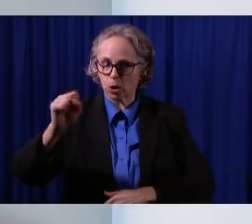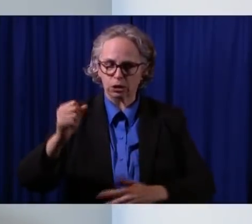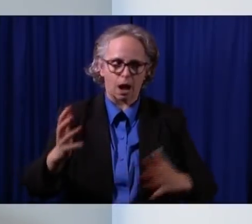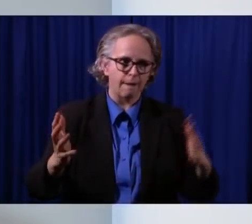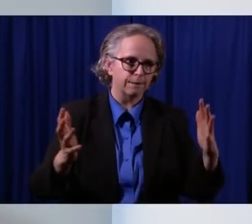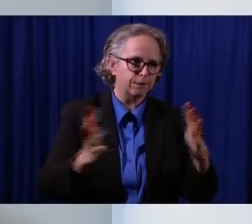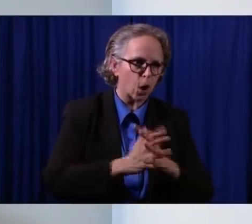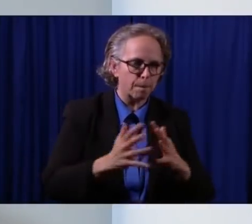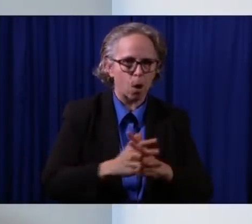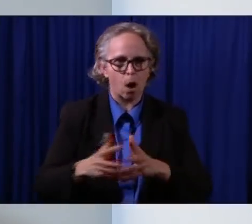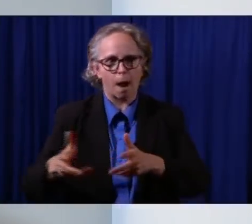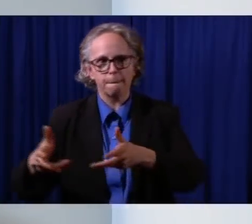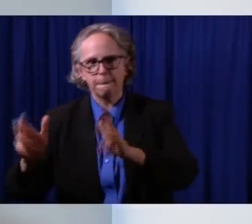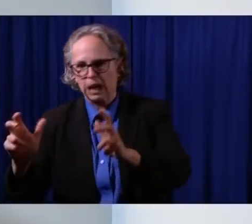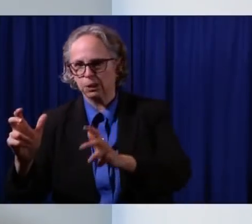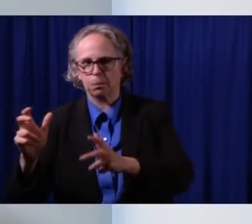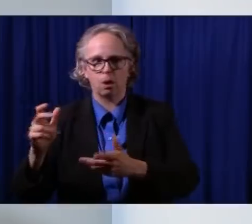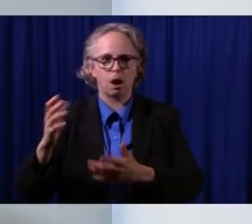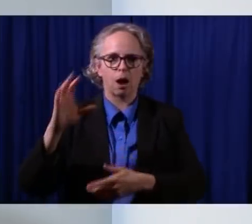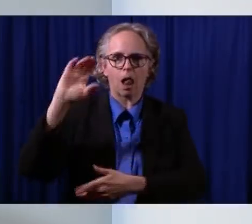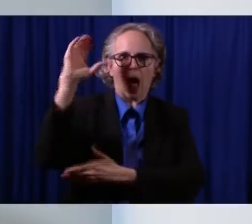PHASE OF THIS, PHASE 2 WILL